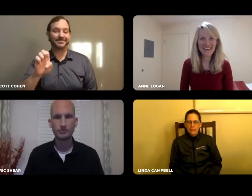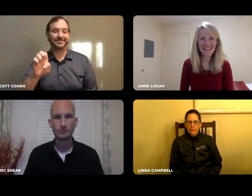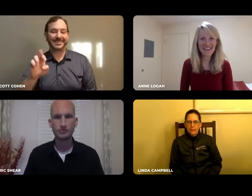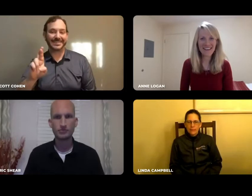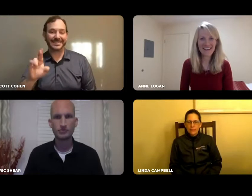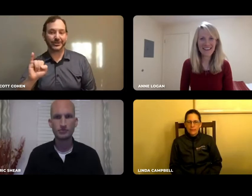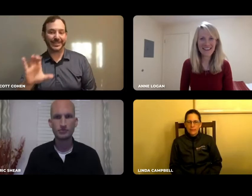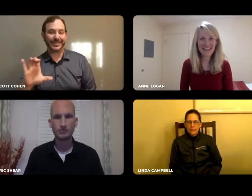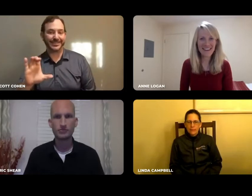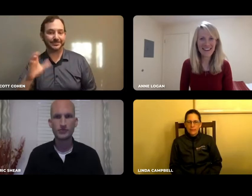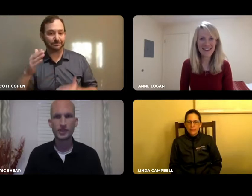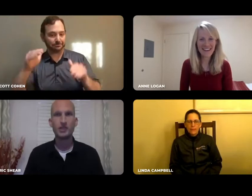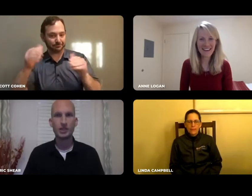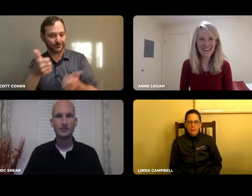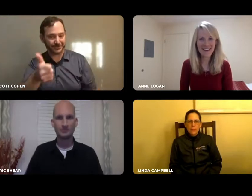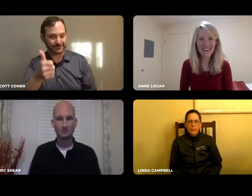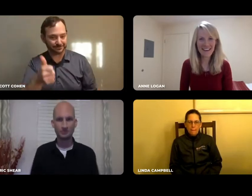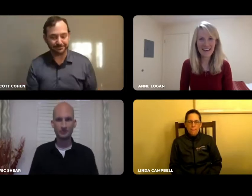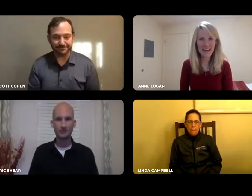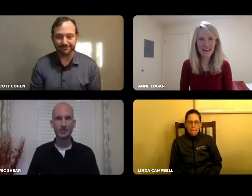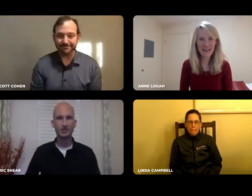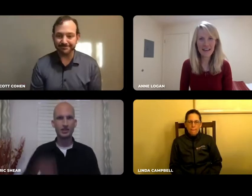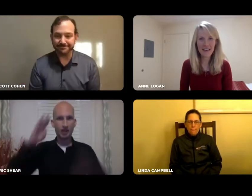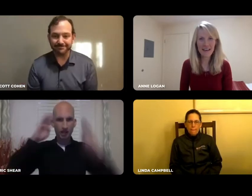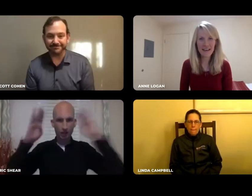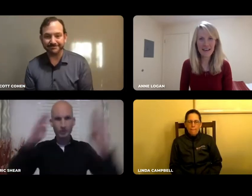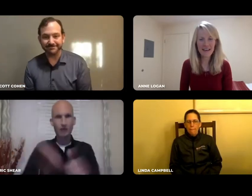Eric!